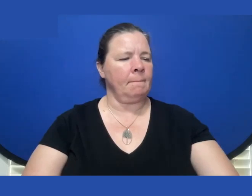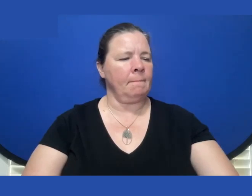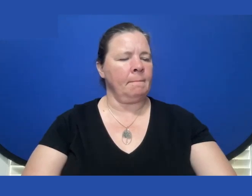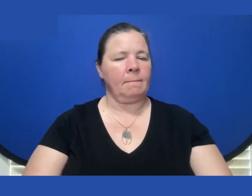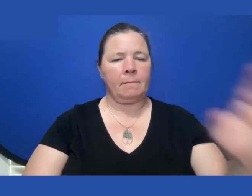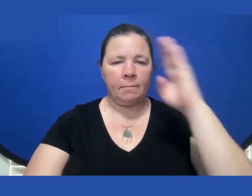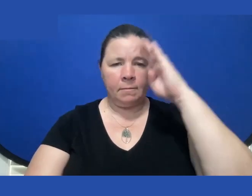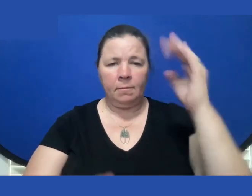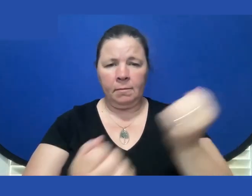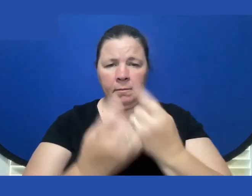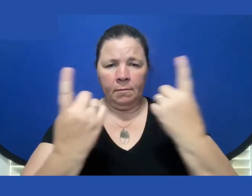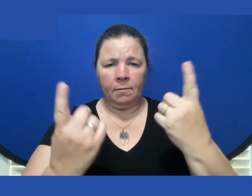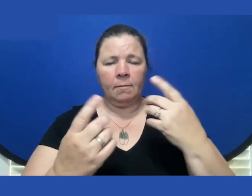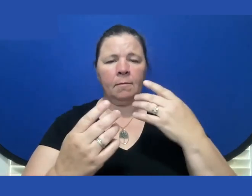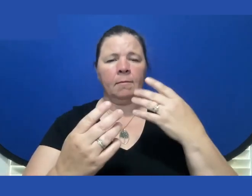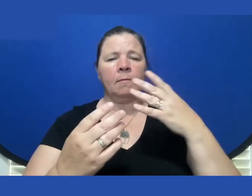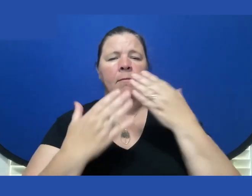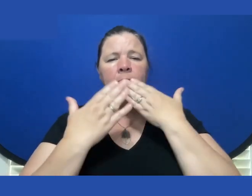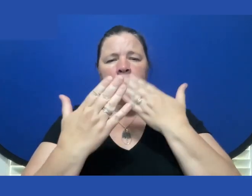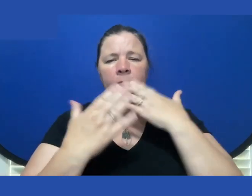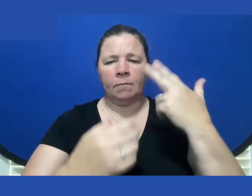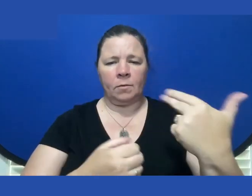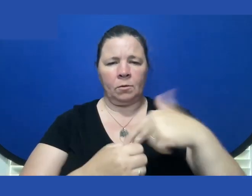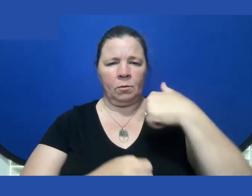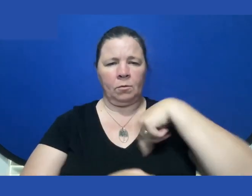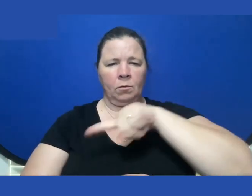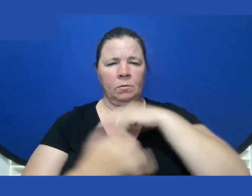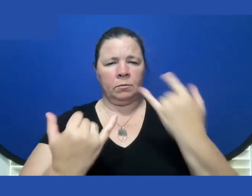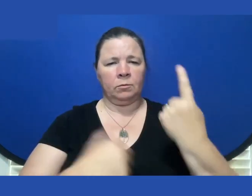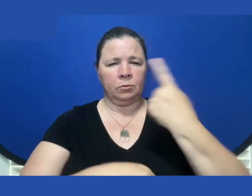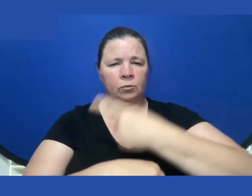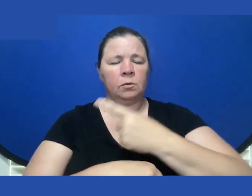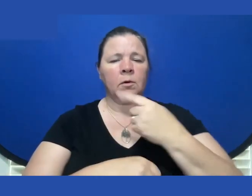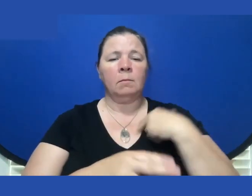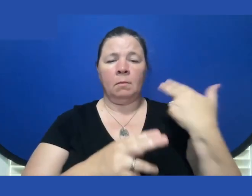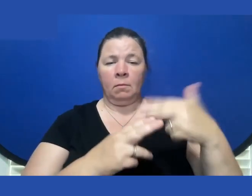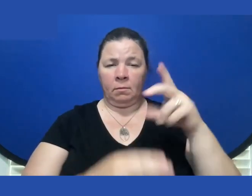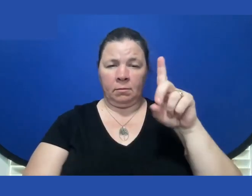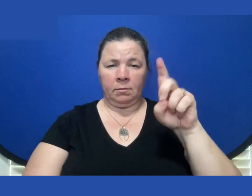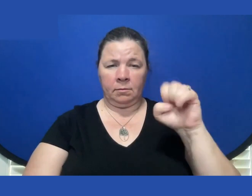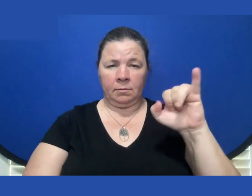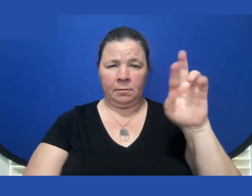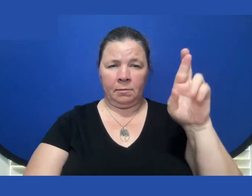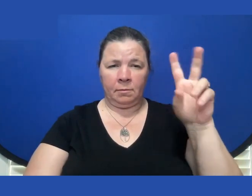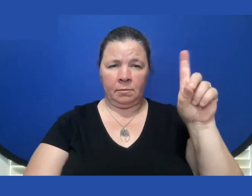Hello everyone, and thank you for joining us today. My name is Deidre Guy, and I am the president and founder